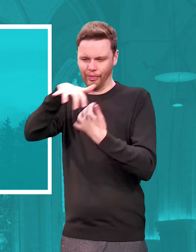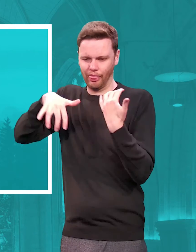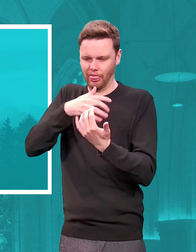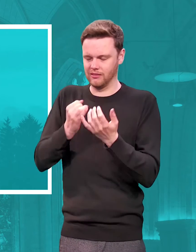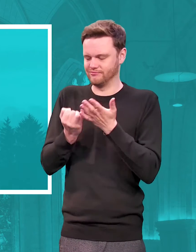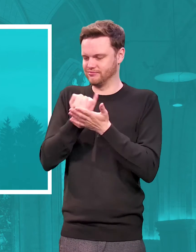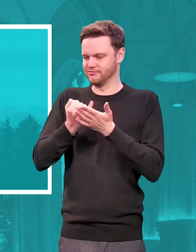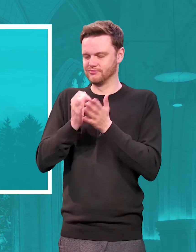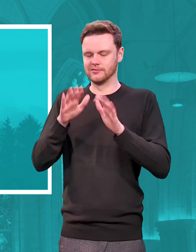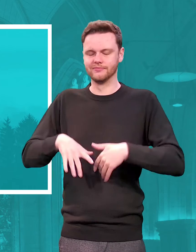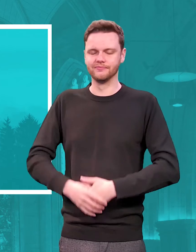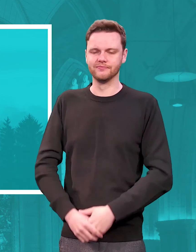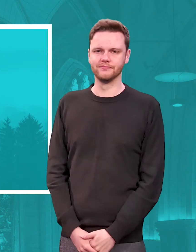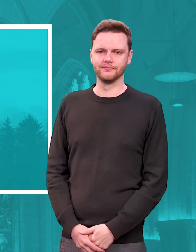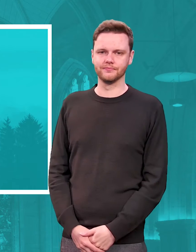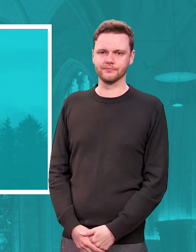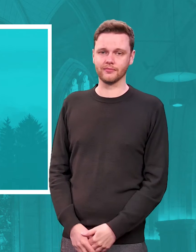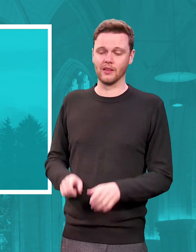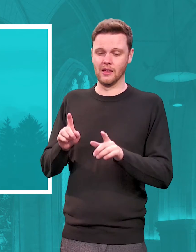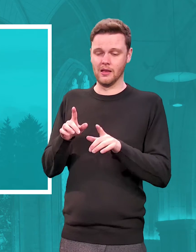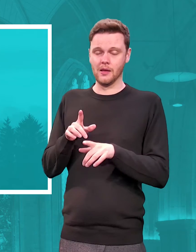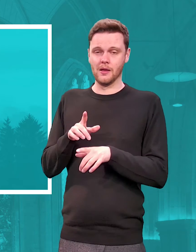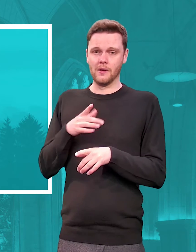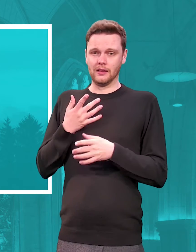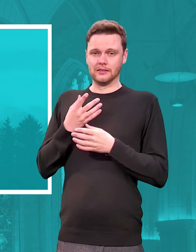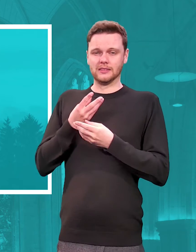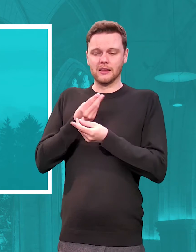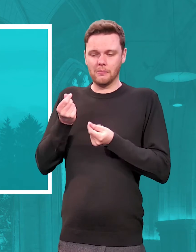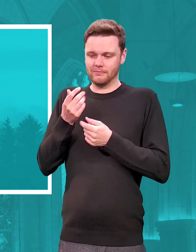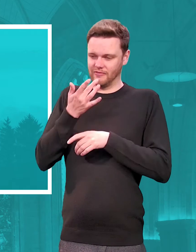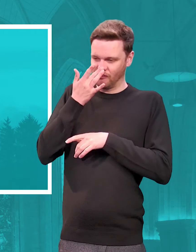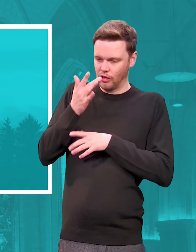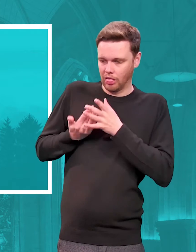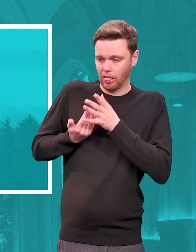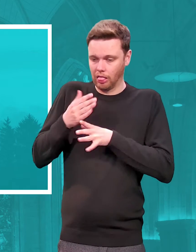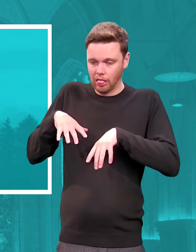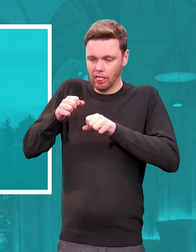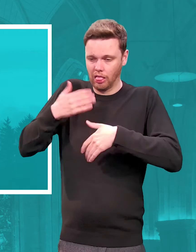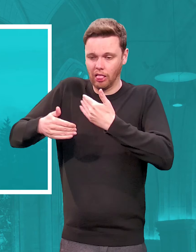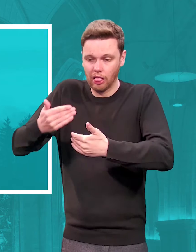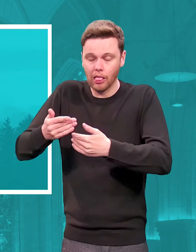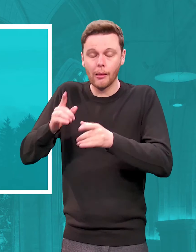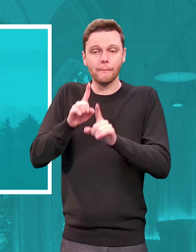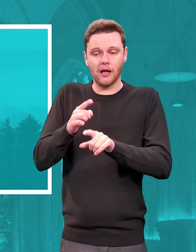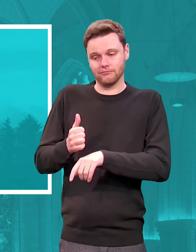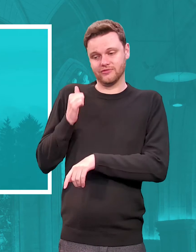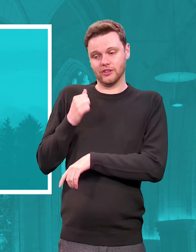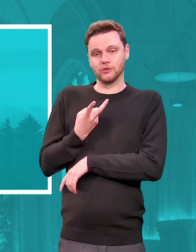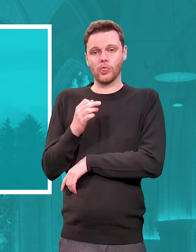Against this background we have had many false dawns, but in 2019 we were able to agree the creation